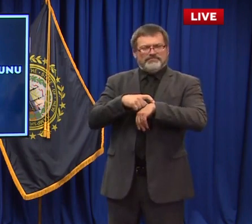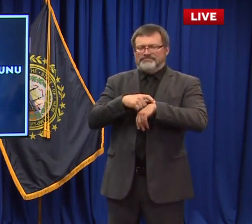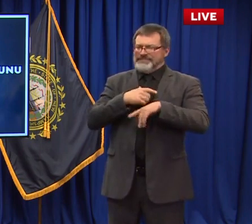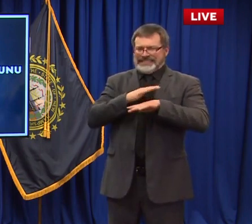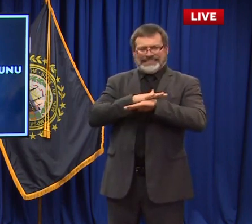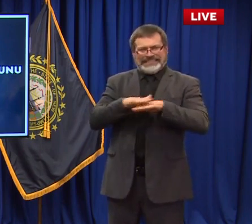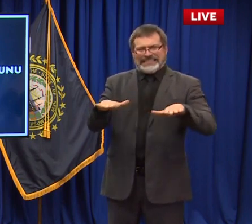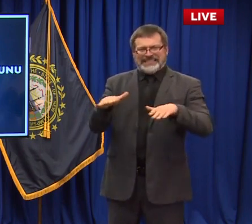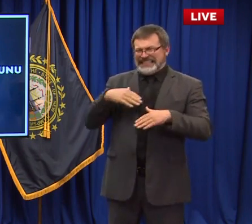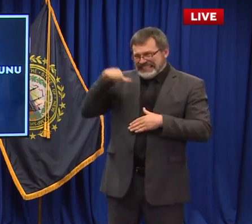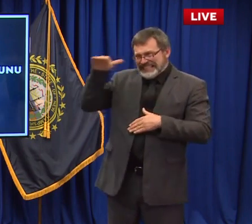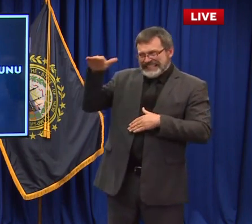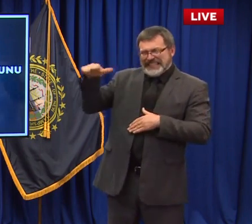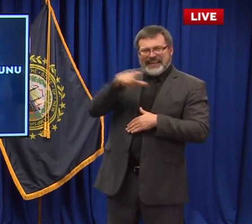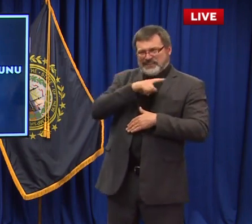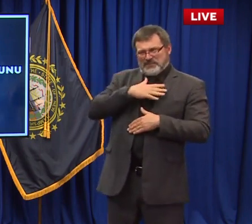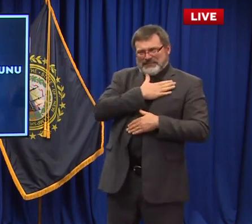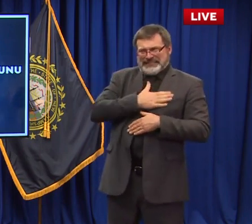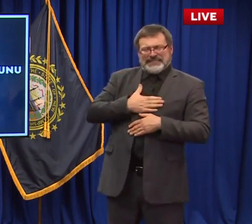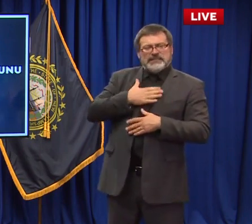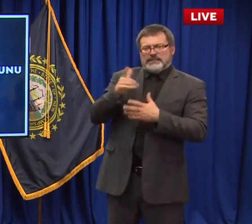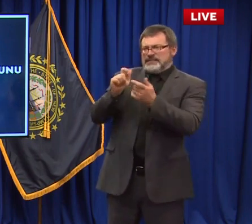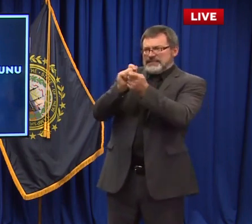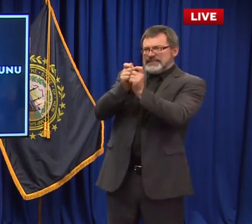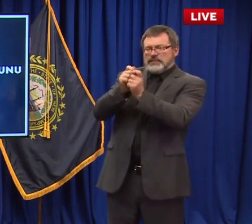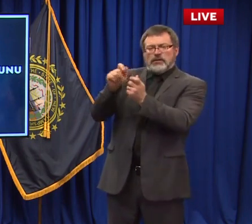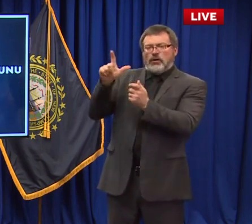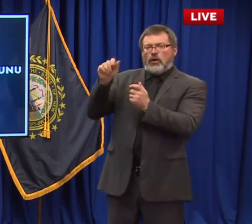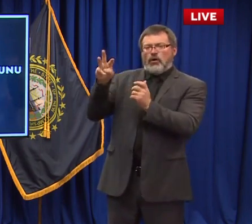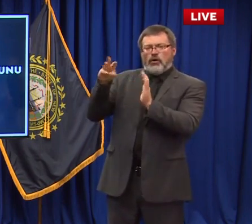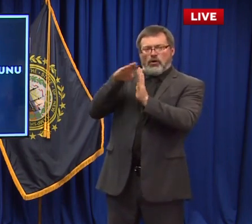FAMILIES, BUSINESSES ARE HURTING ECONOMICALLY.